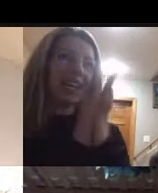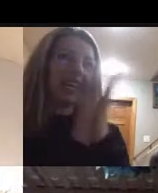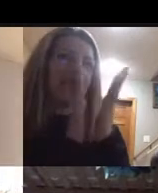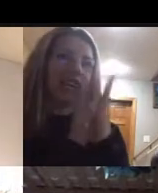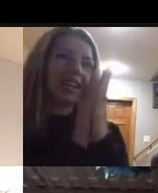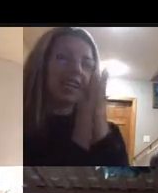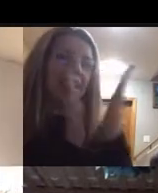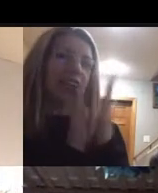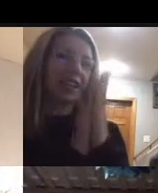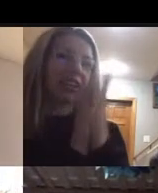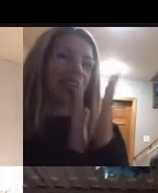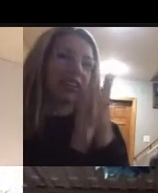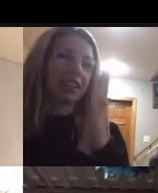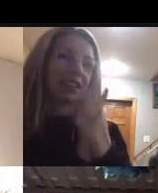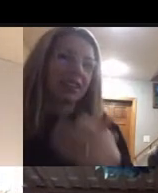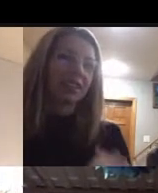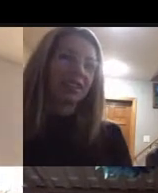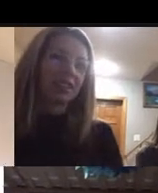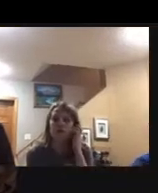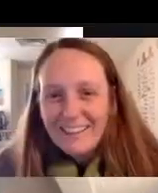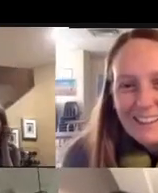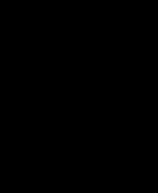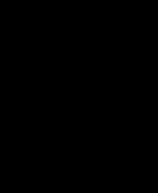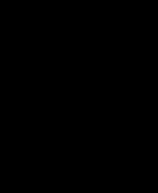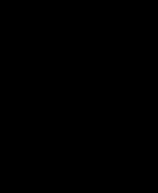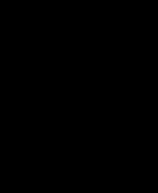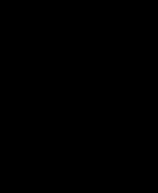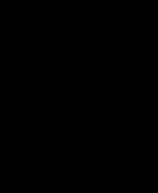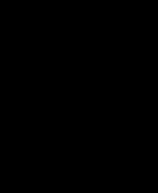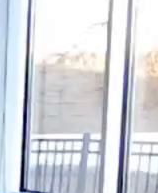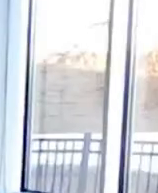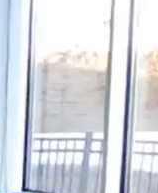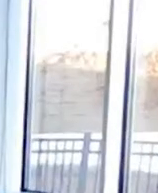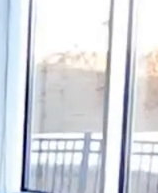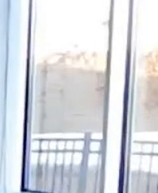Sarah, I know that you have been contributing so many hours and